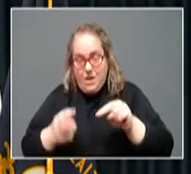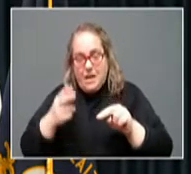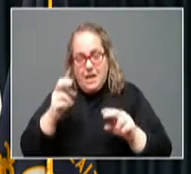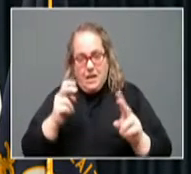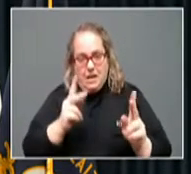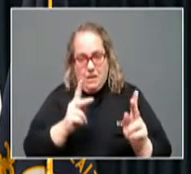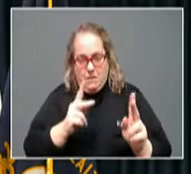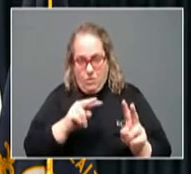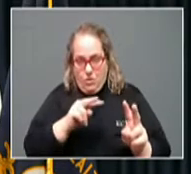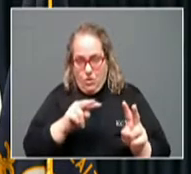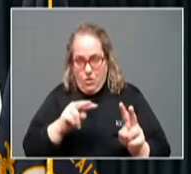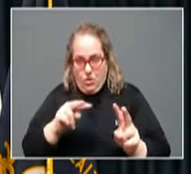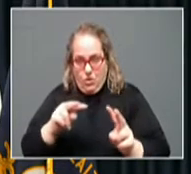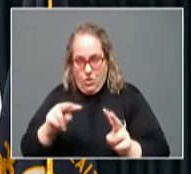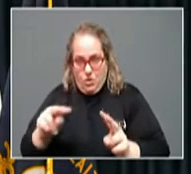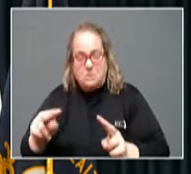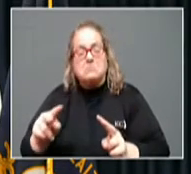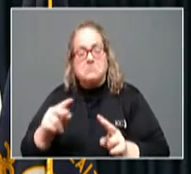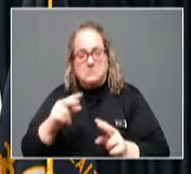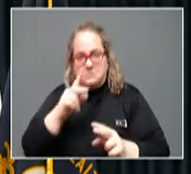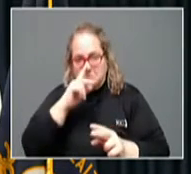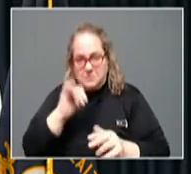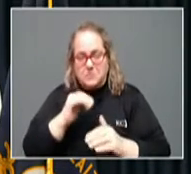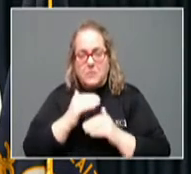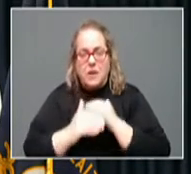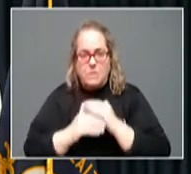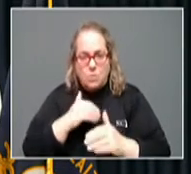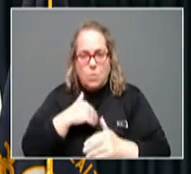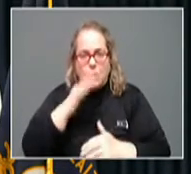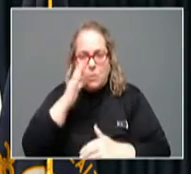comfortable that we are likely to be in the orange or even the yellow as we